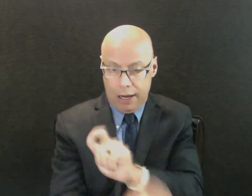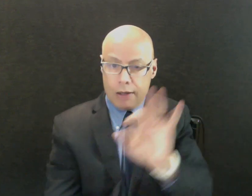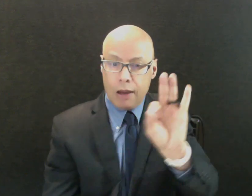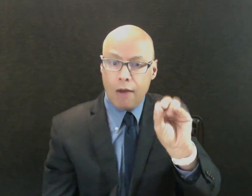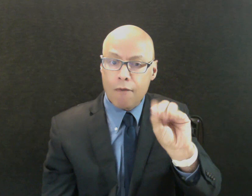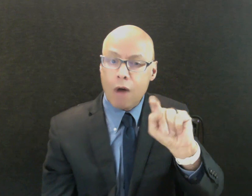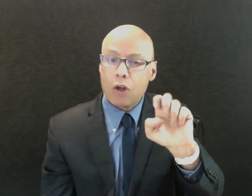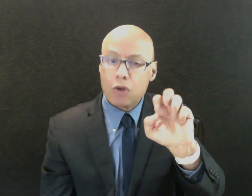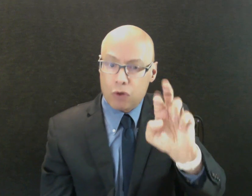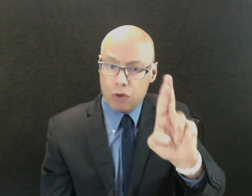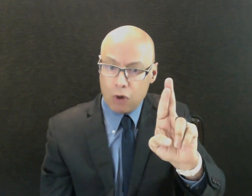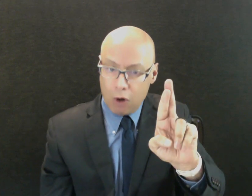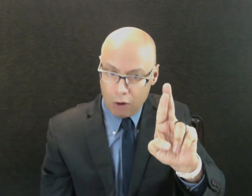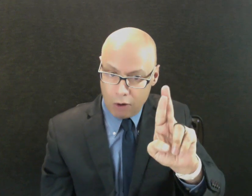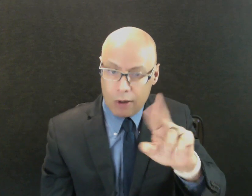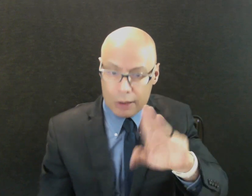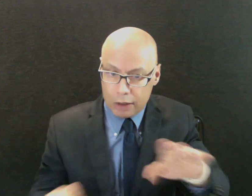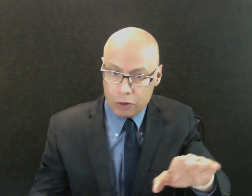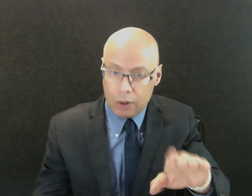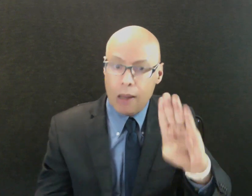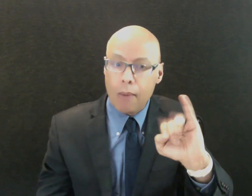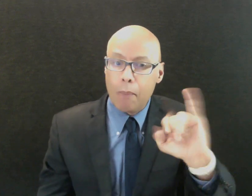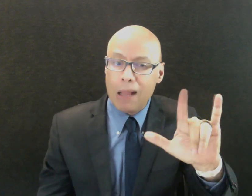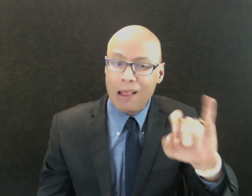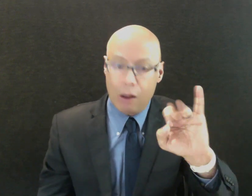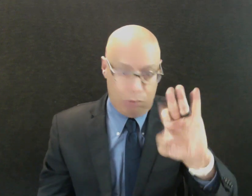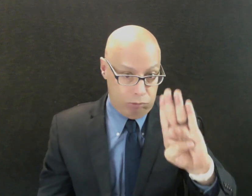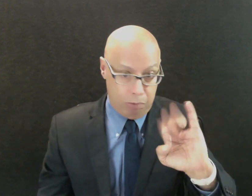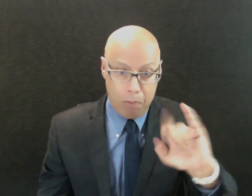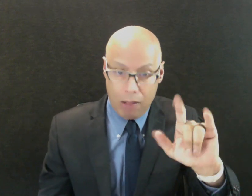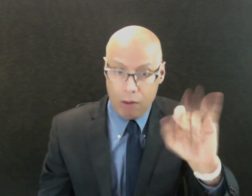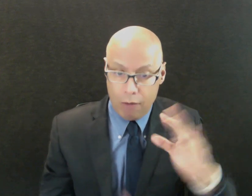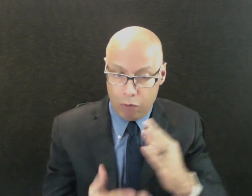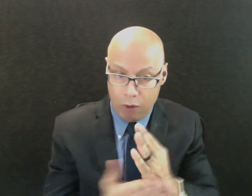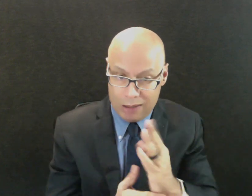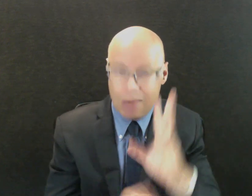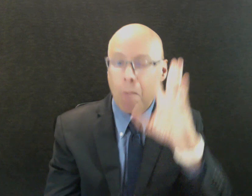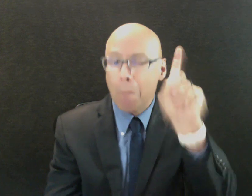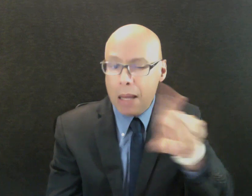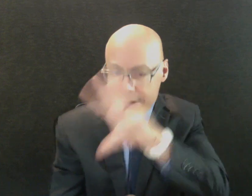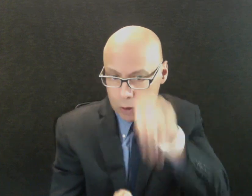children's Bill of Rights to include the following nine provisions